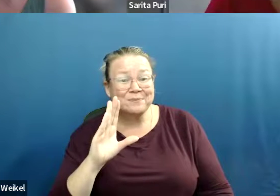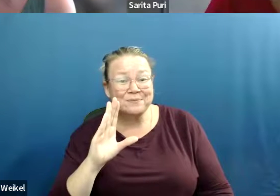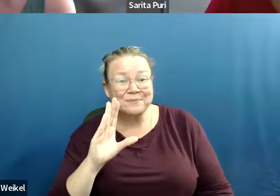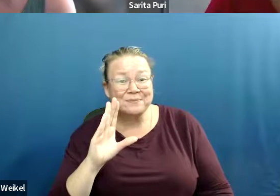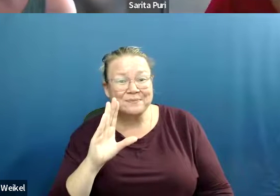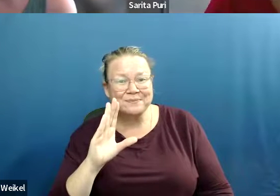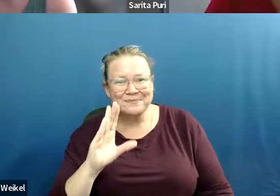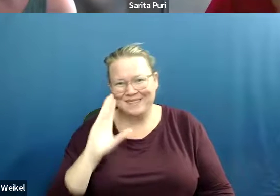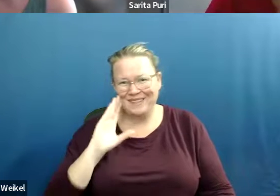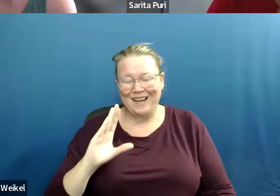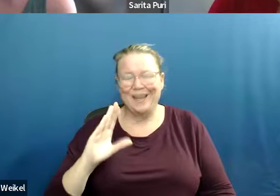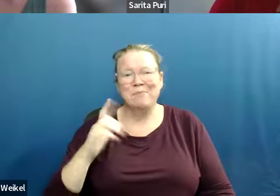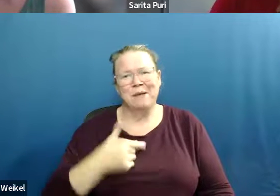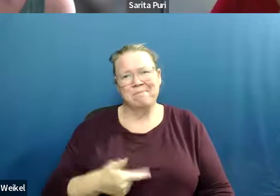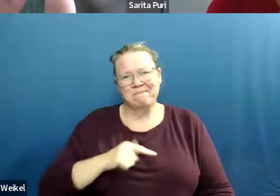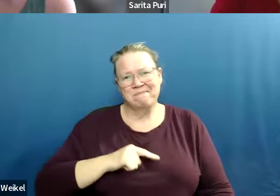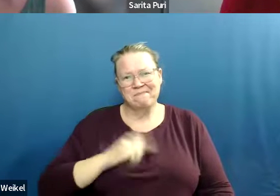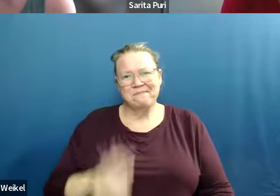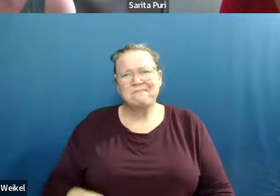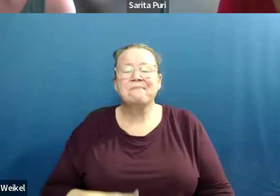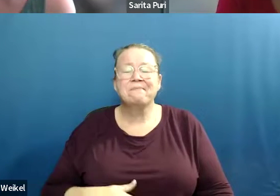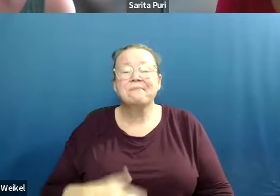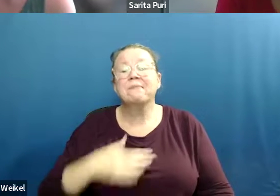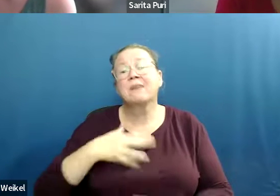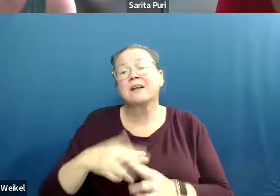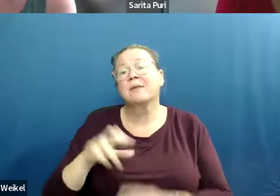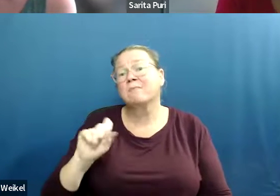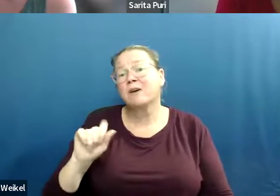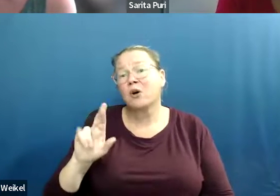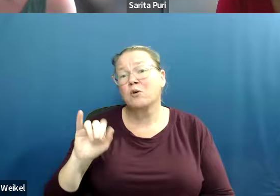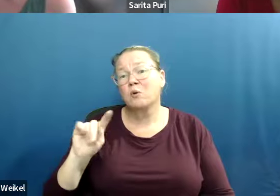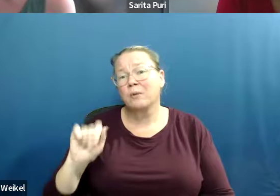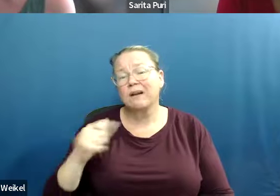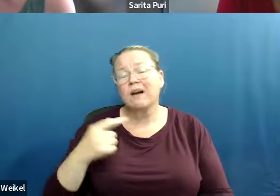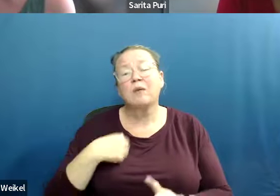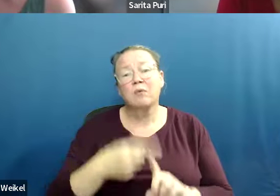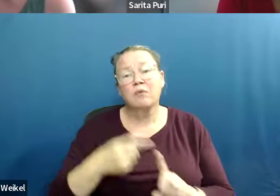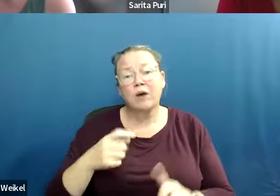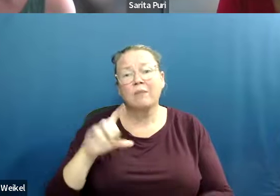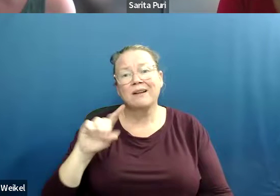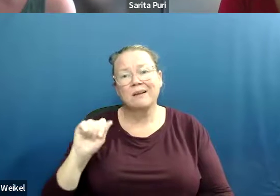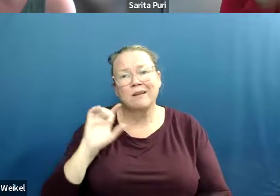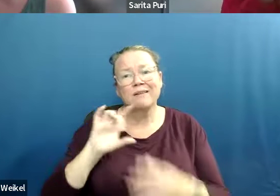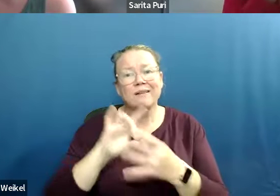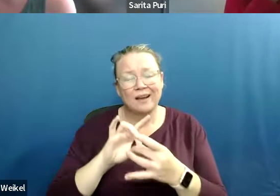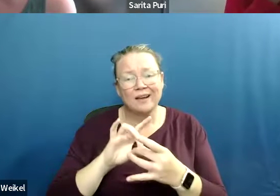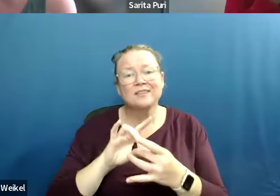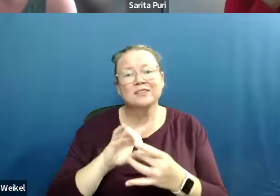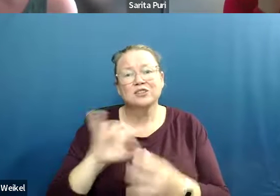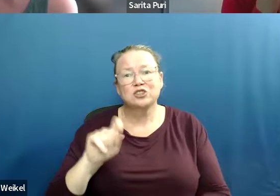Sarita Puri: Hi, I can go next. My name is Sorita. I'm from disability connections, Jackson, Michigan.